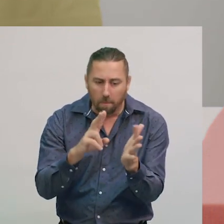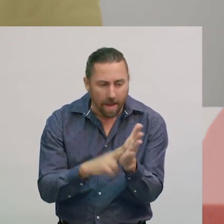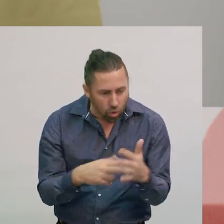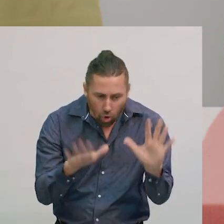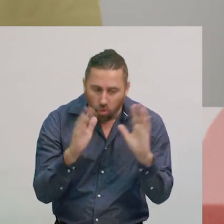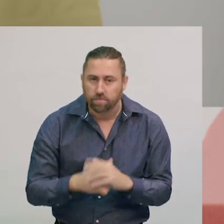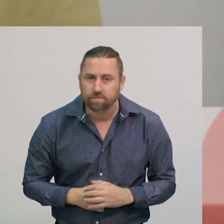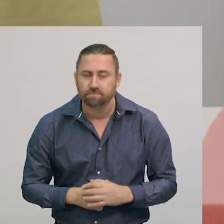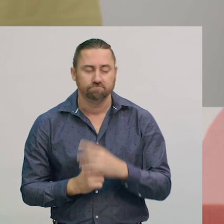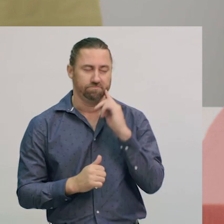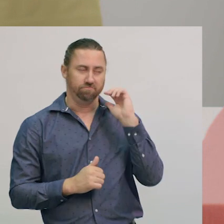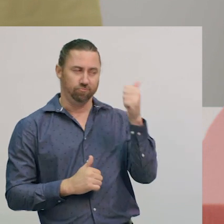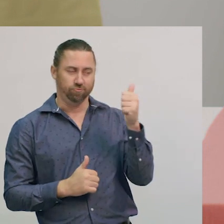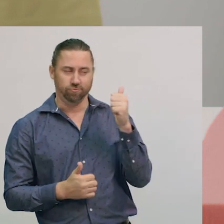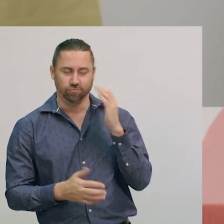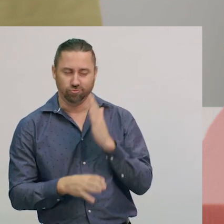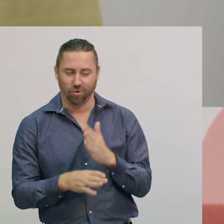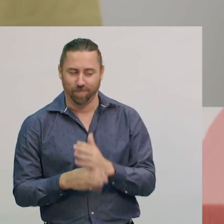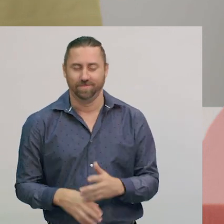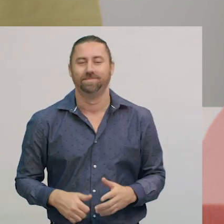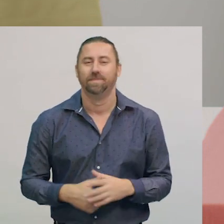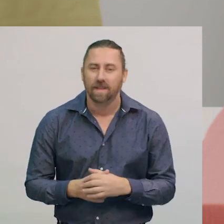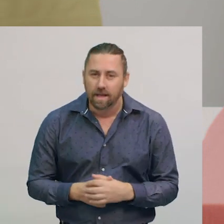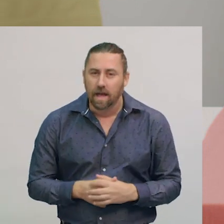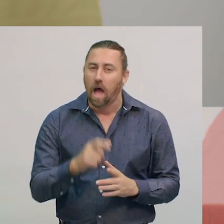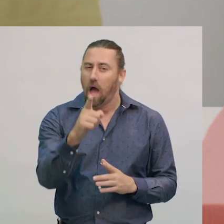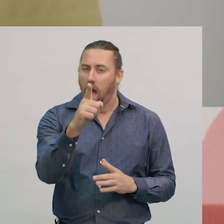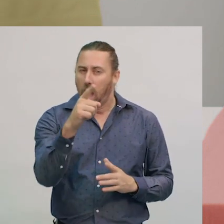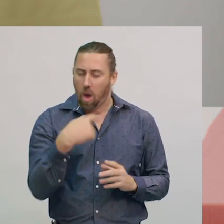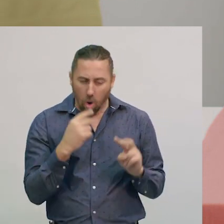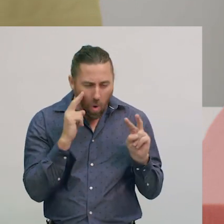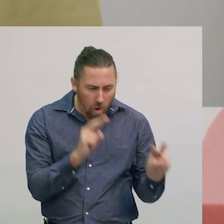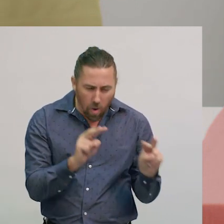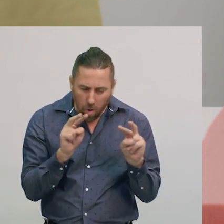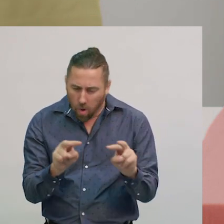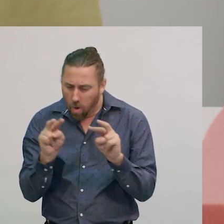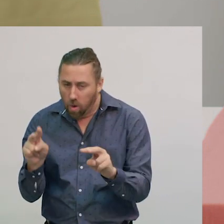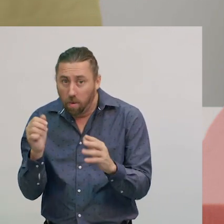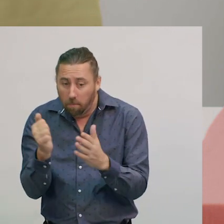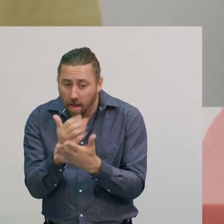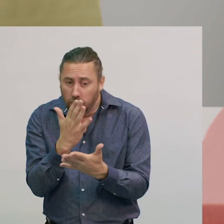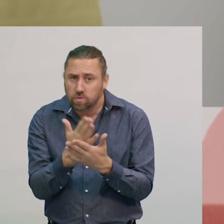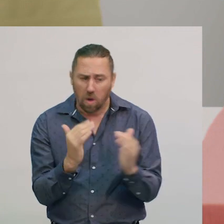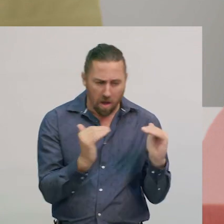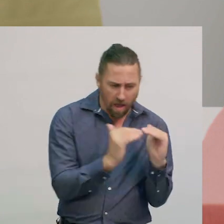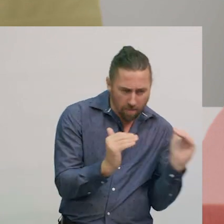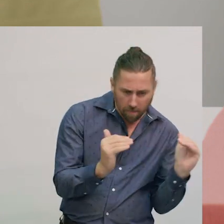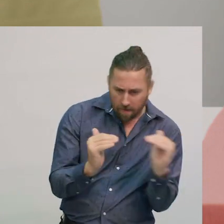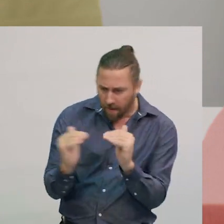Great job, Kristen. We now have to check that each share is a fair share.